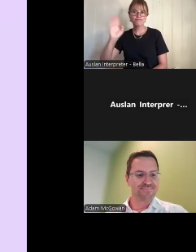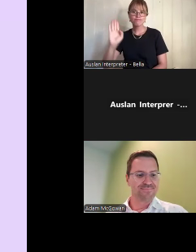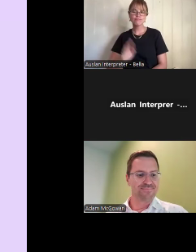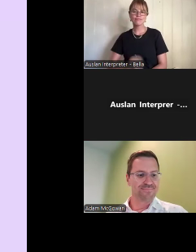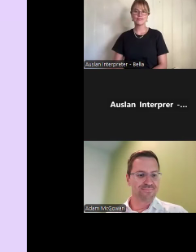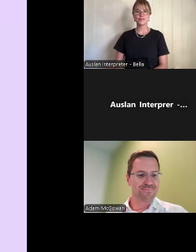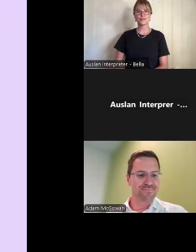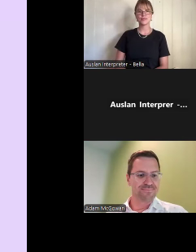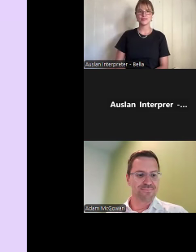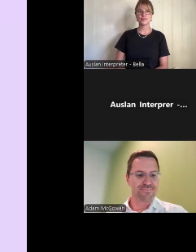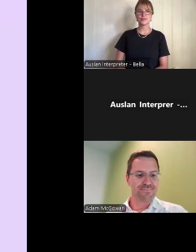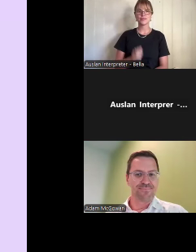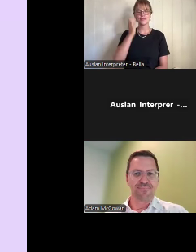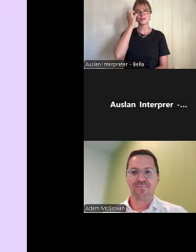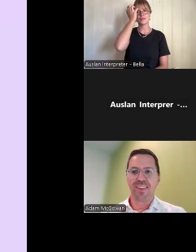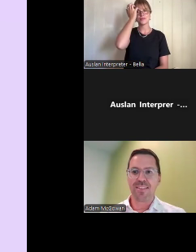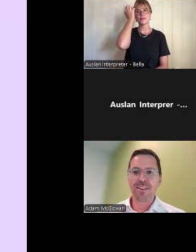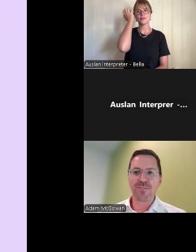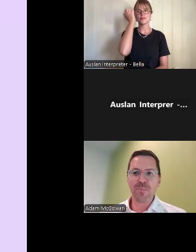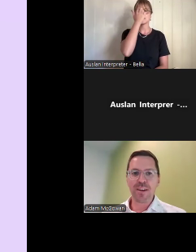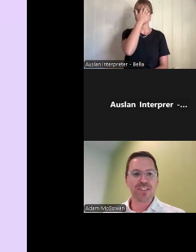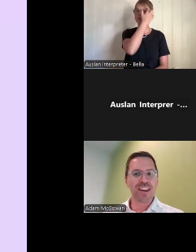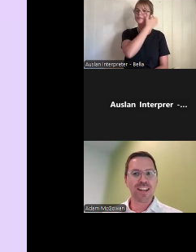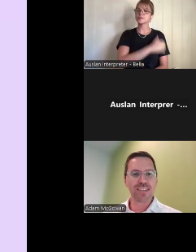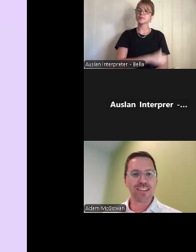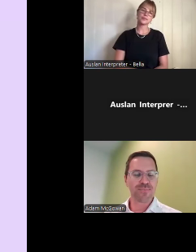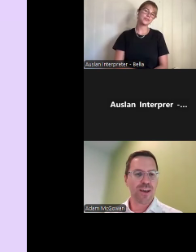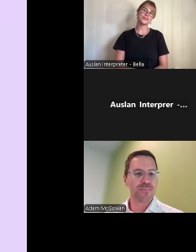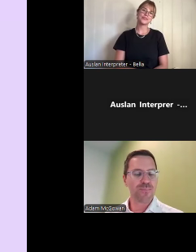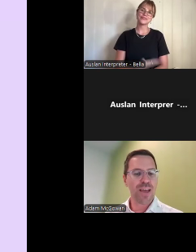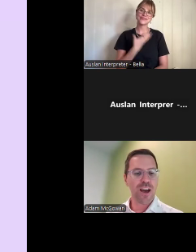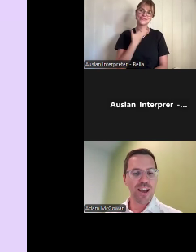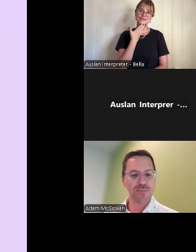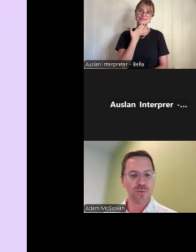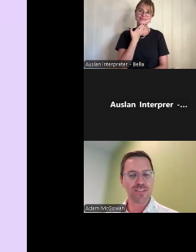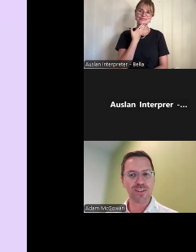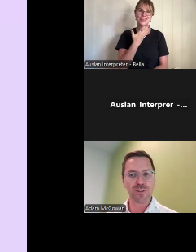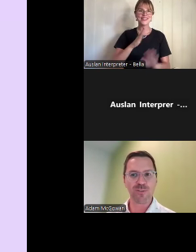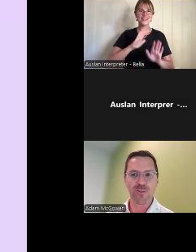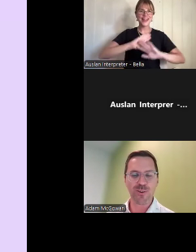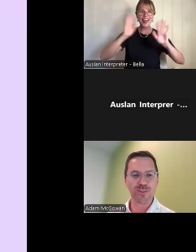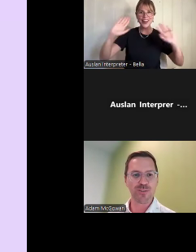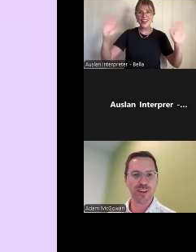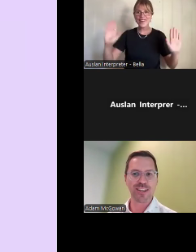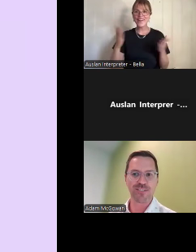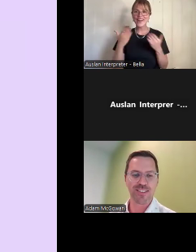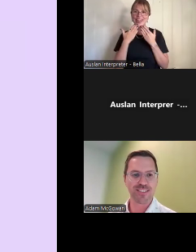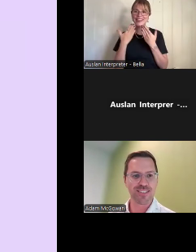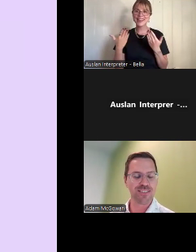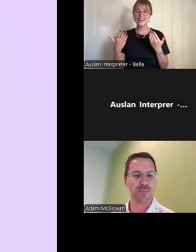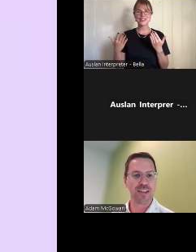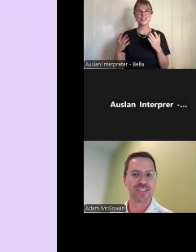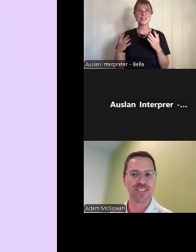Thanks so much, Adelaide. And hi everyone. Thank you for joining us for this information